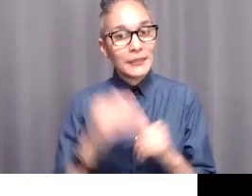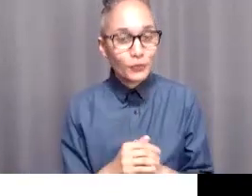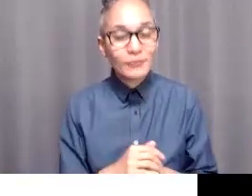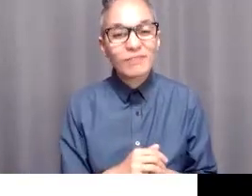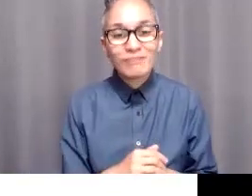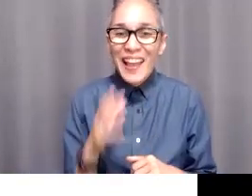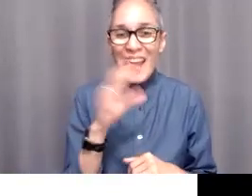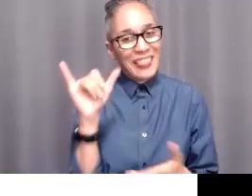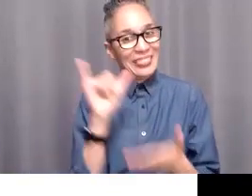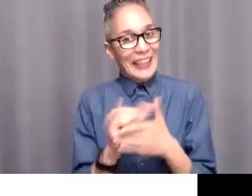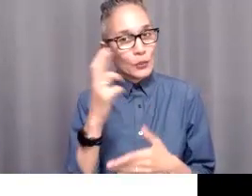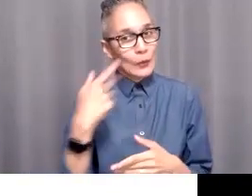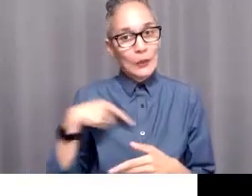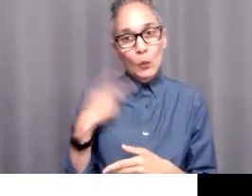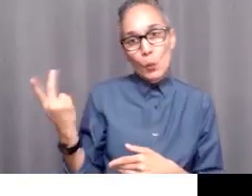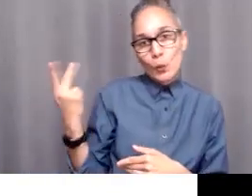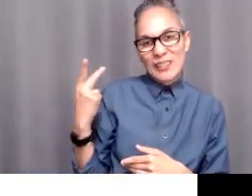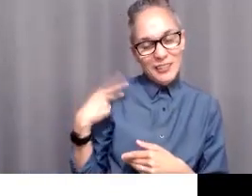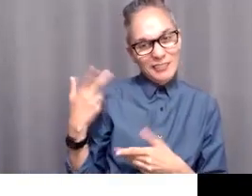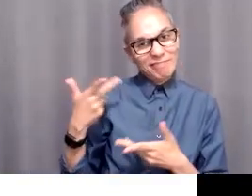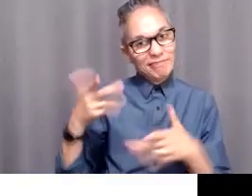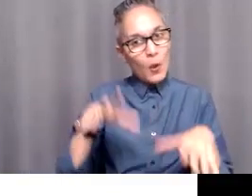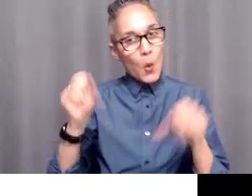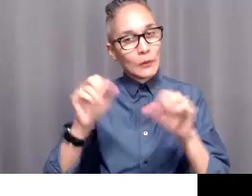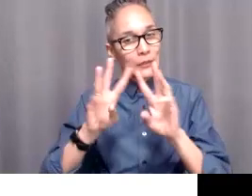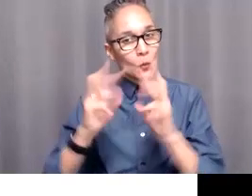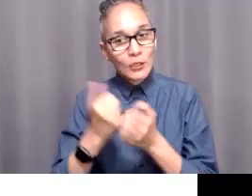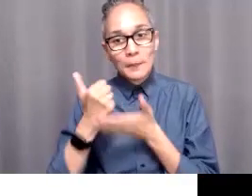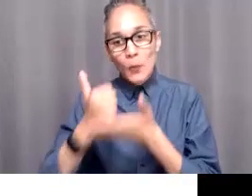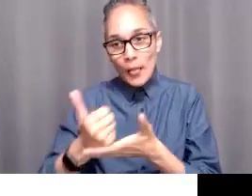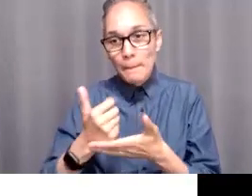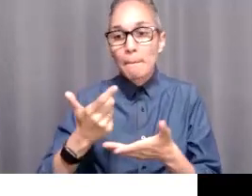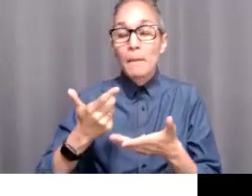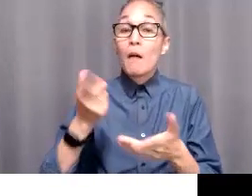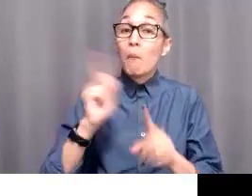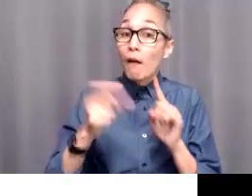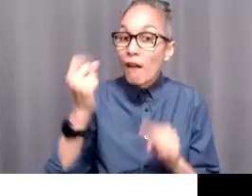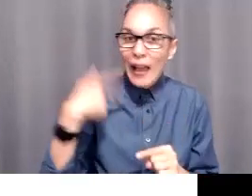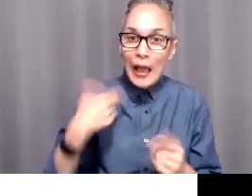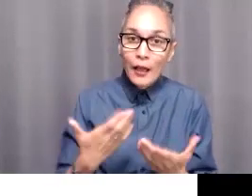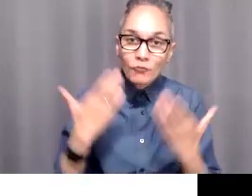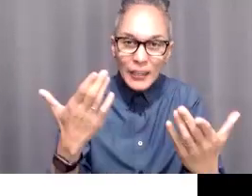And that's why we're facilitating, these workshops as well too. But, again, I would recommend,